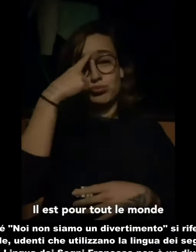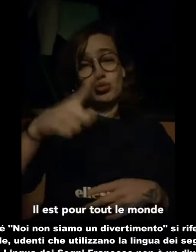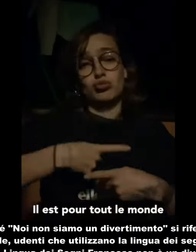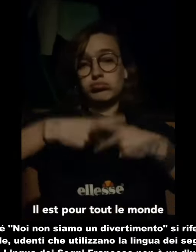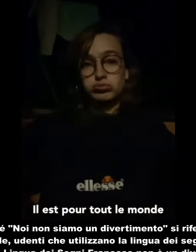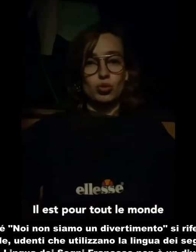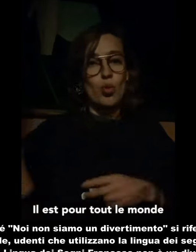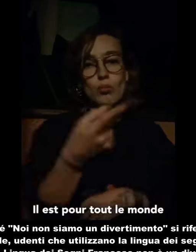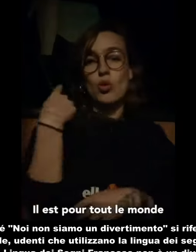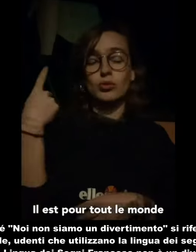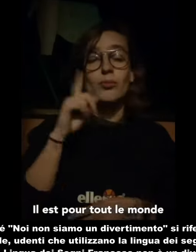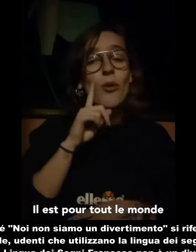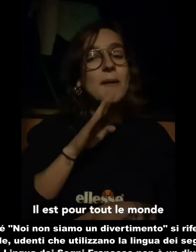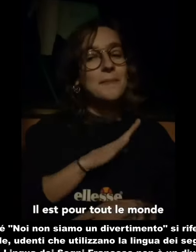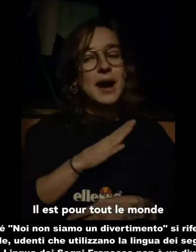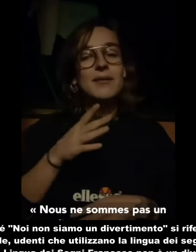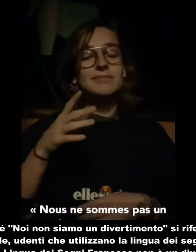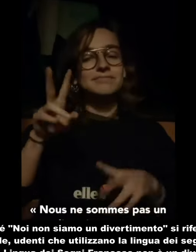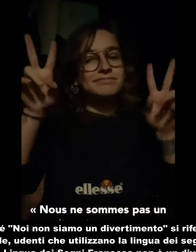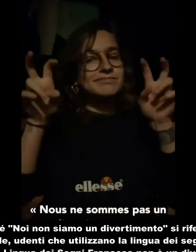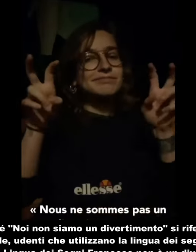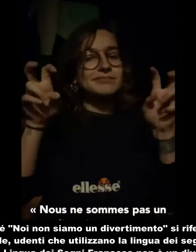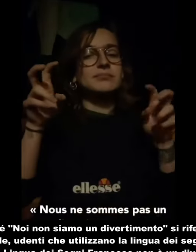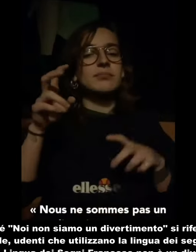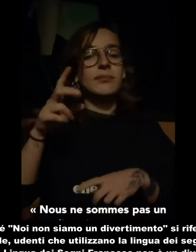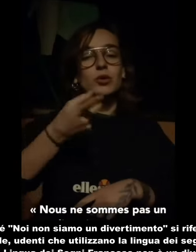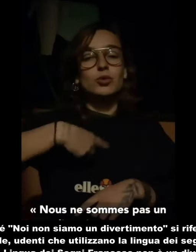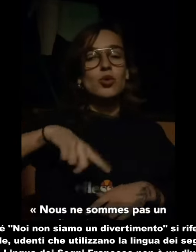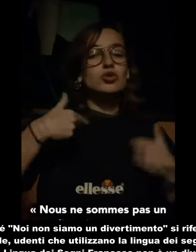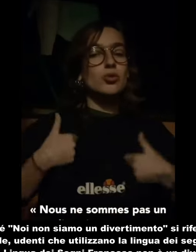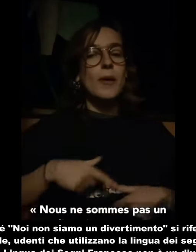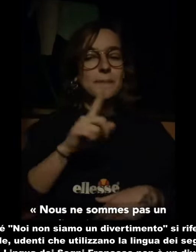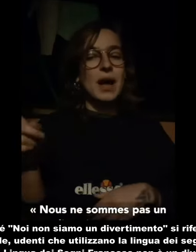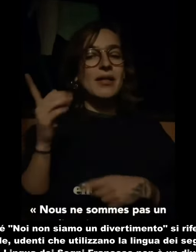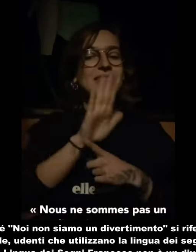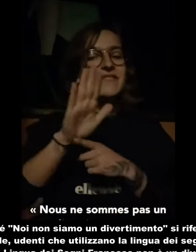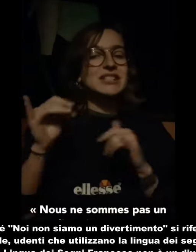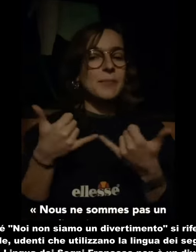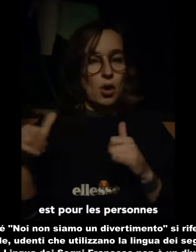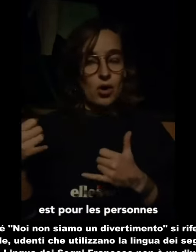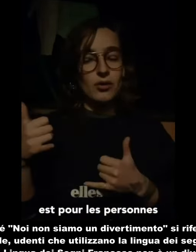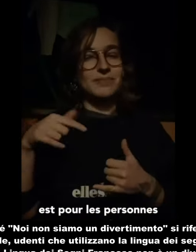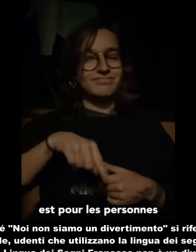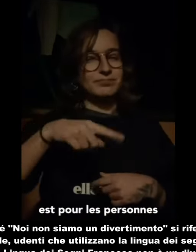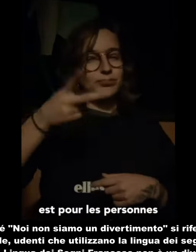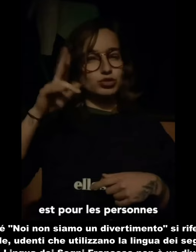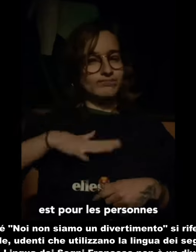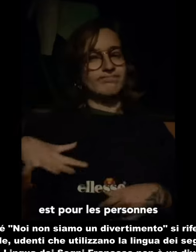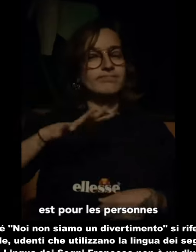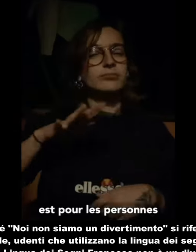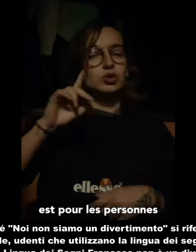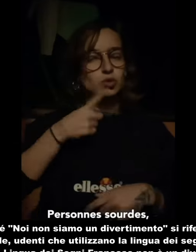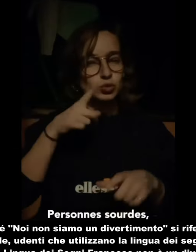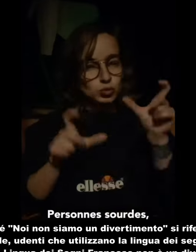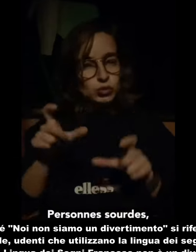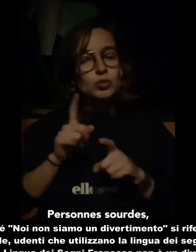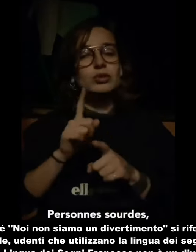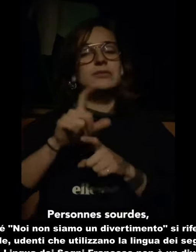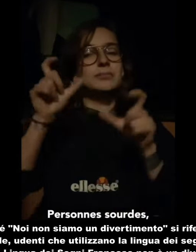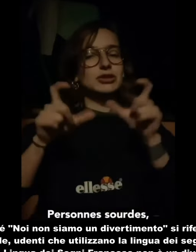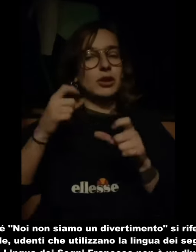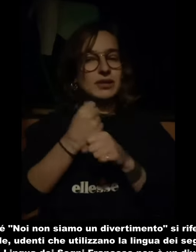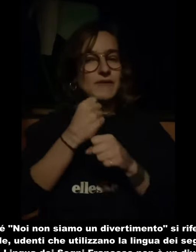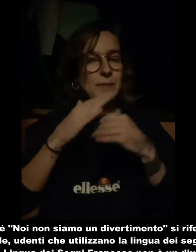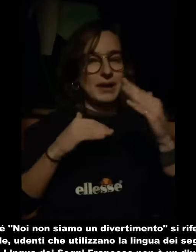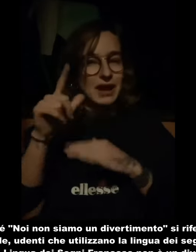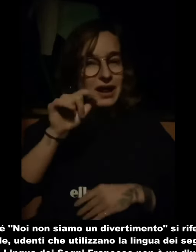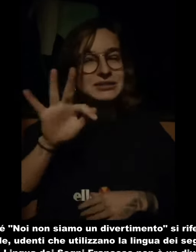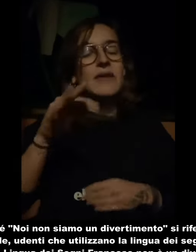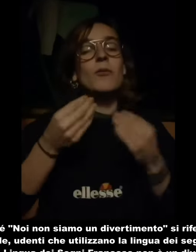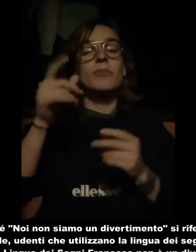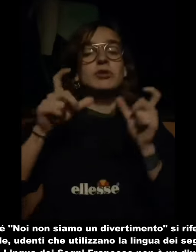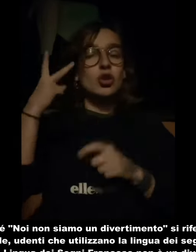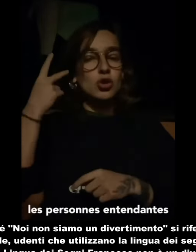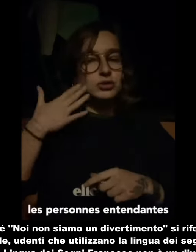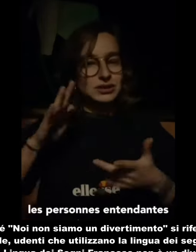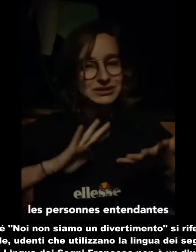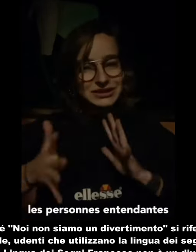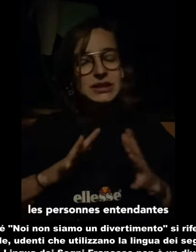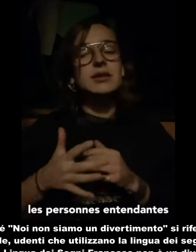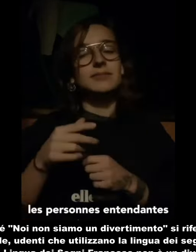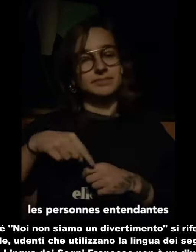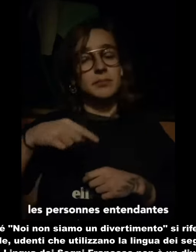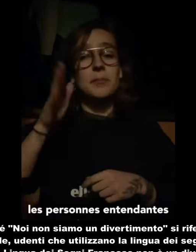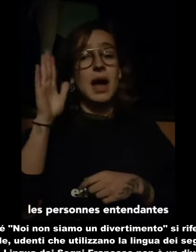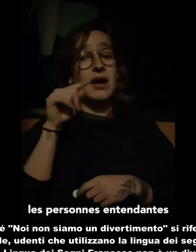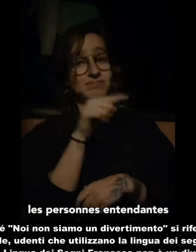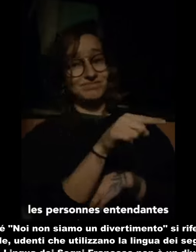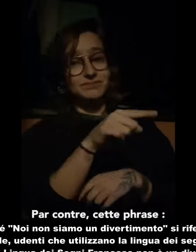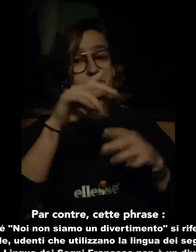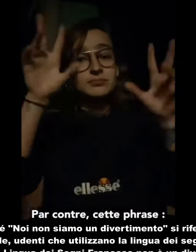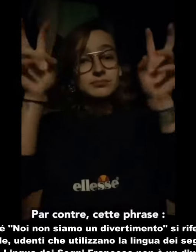It's for everybody, 'cause "We are not a joke" involves deaf people or hearing people who use sings only